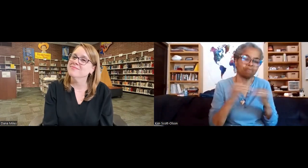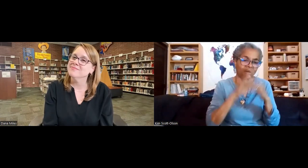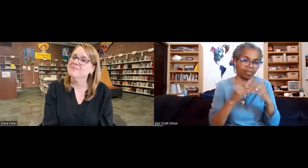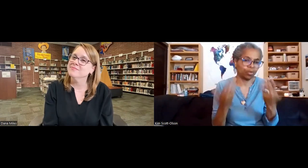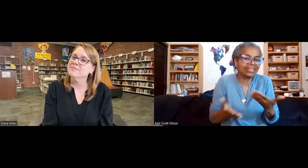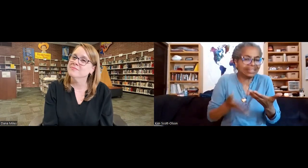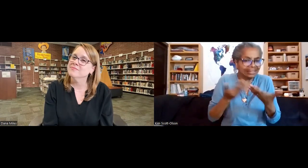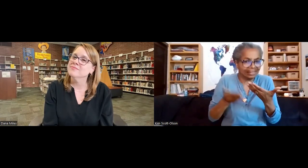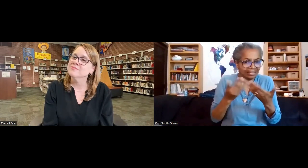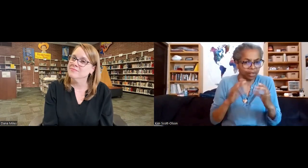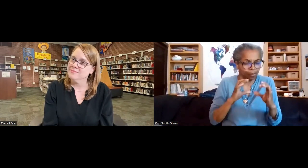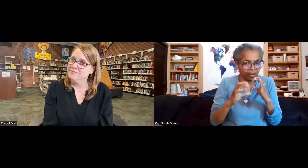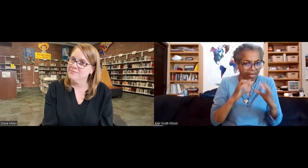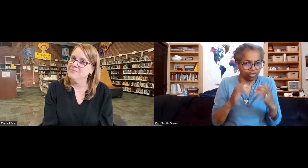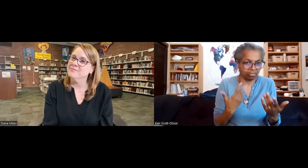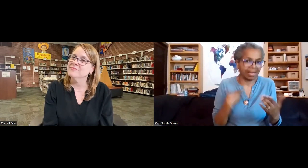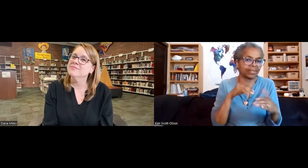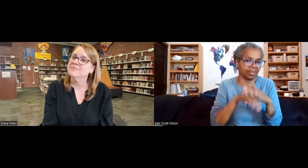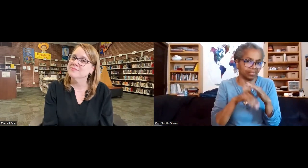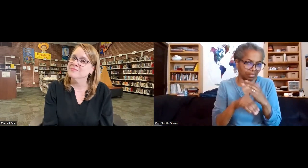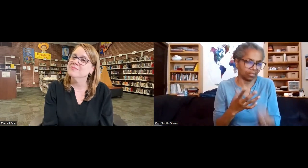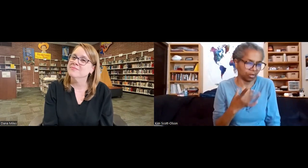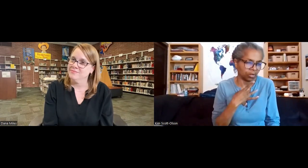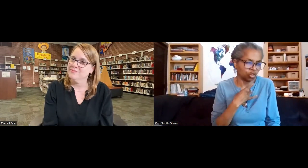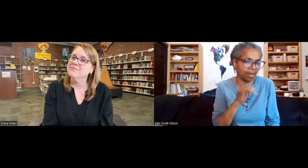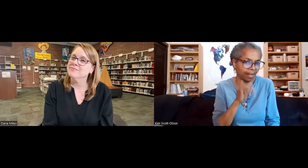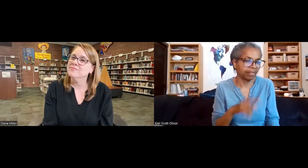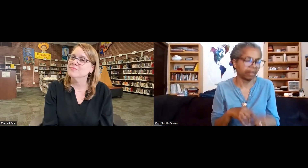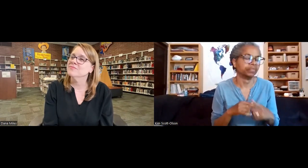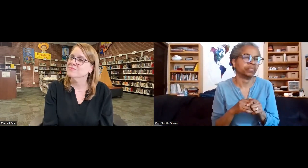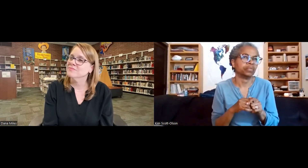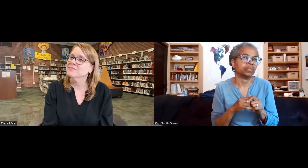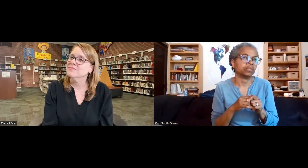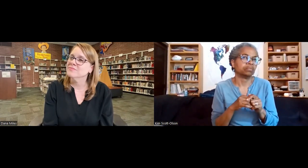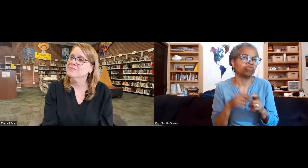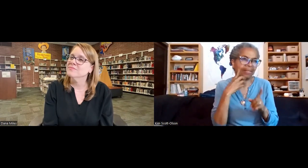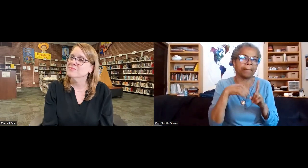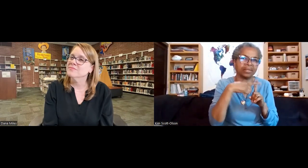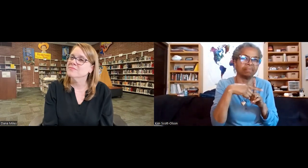So there’s easy, comfortable communication access and I like that.